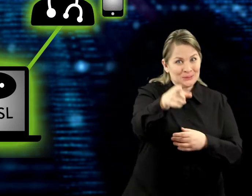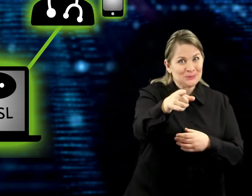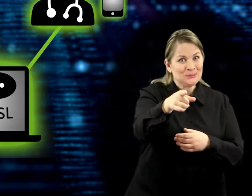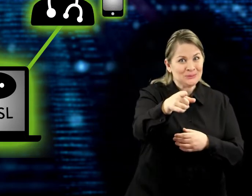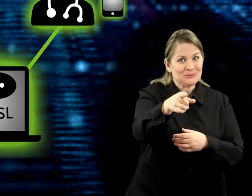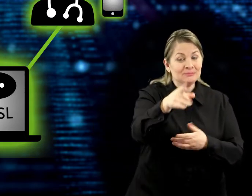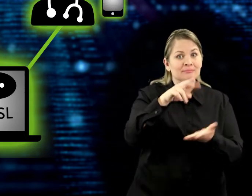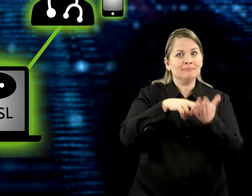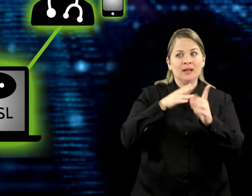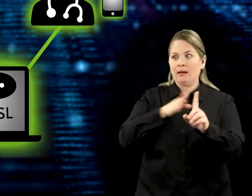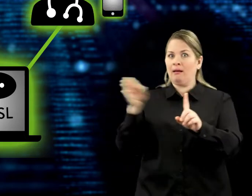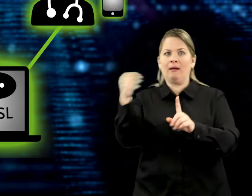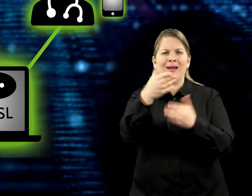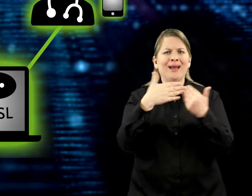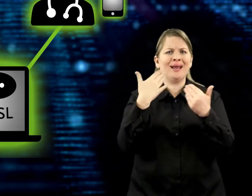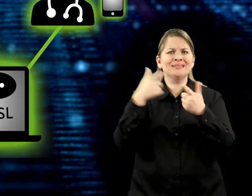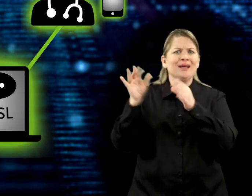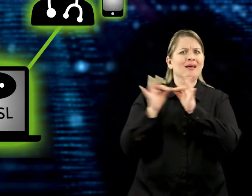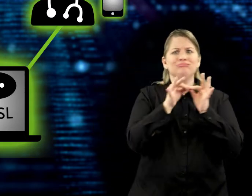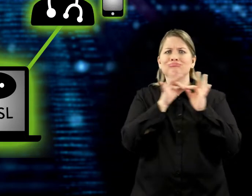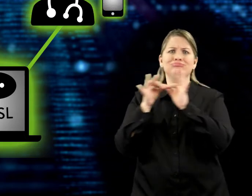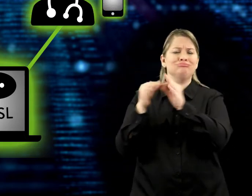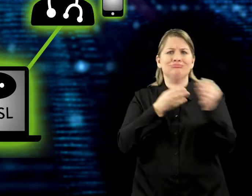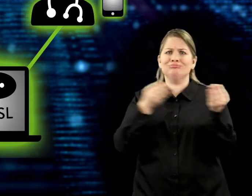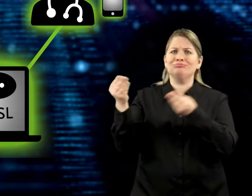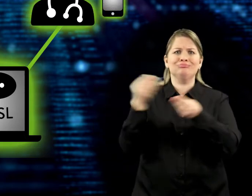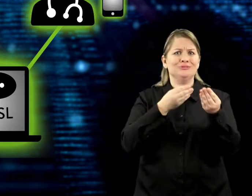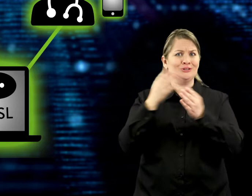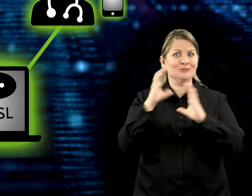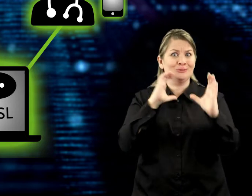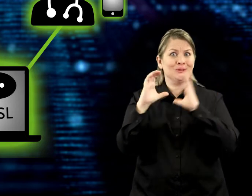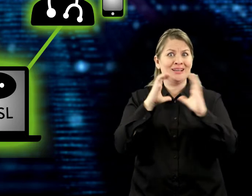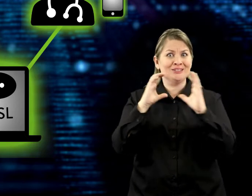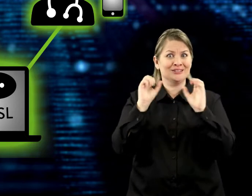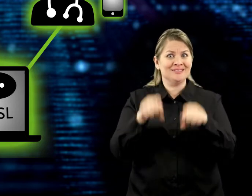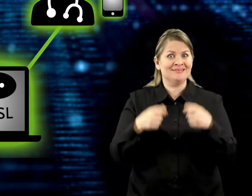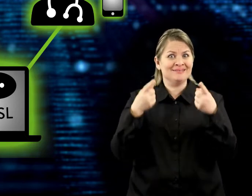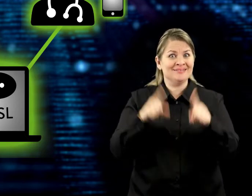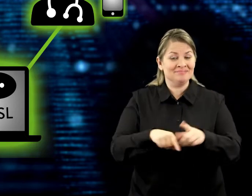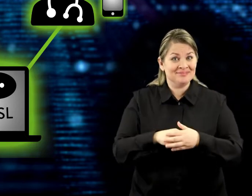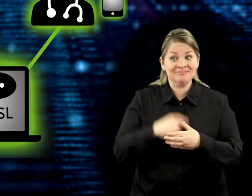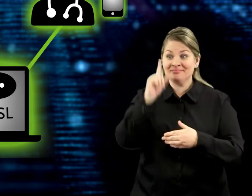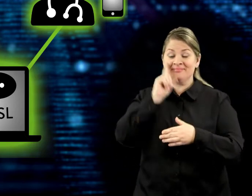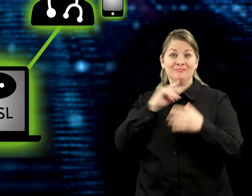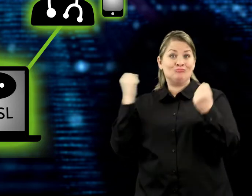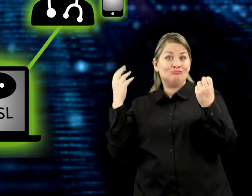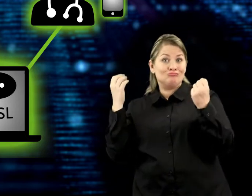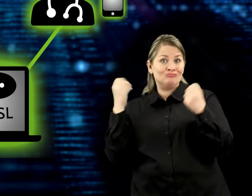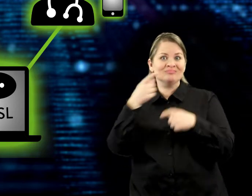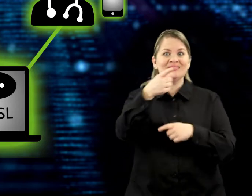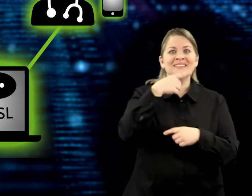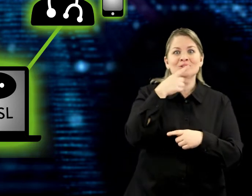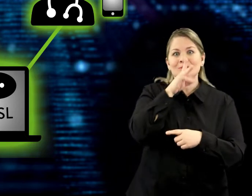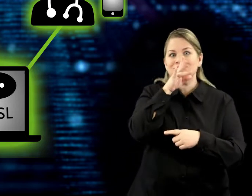between the person who is deaf who is using ASL and the hearing consumer who is communicating in a spoken language.